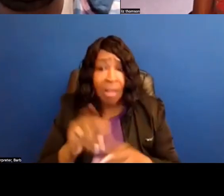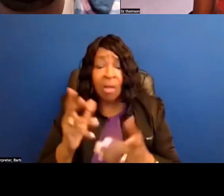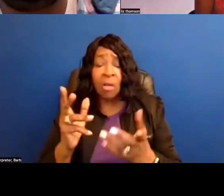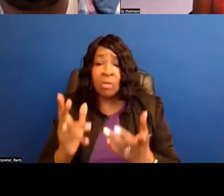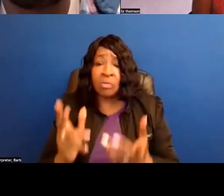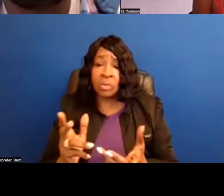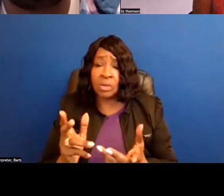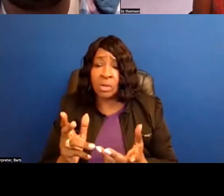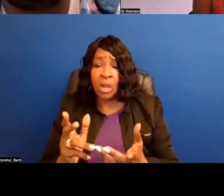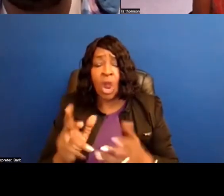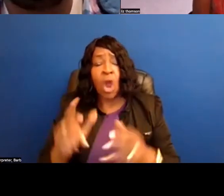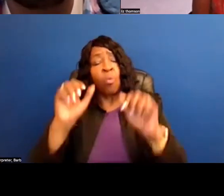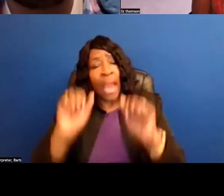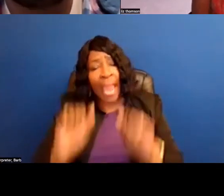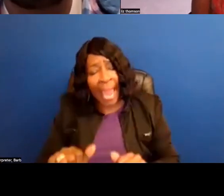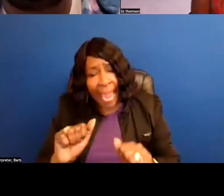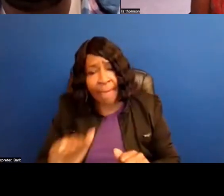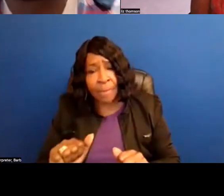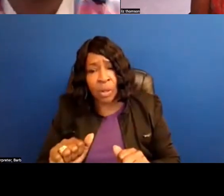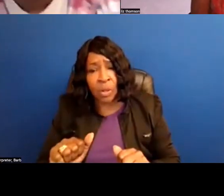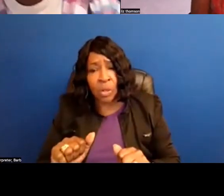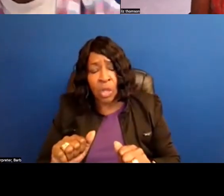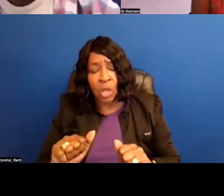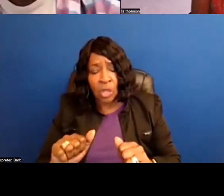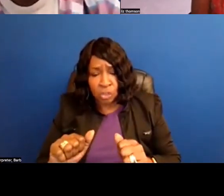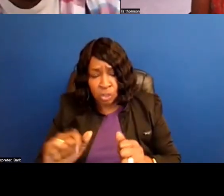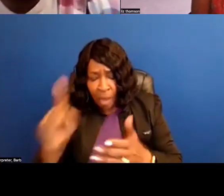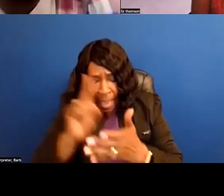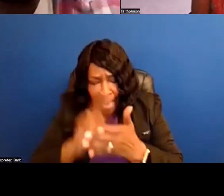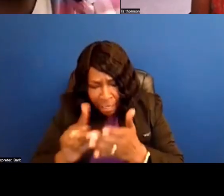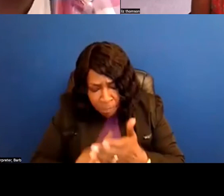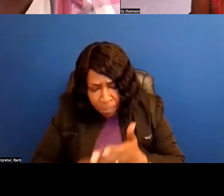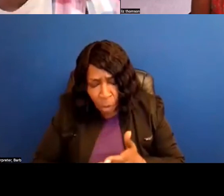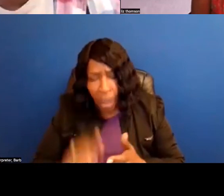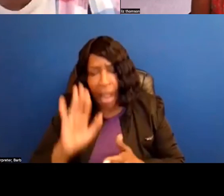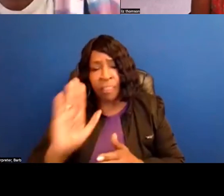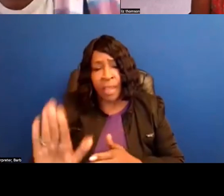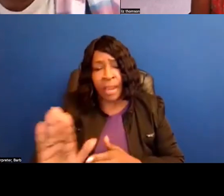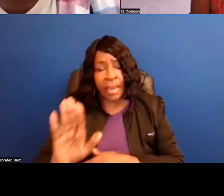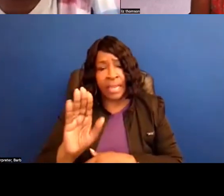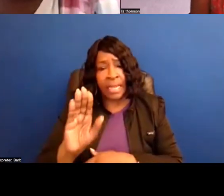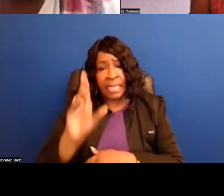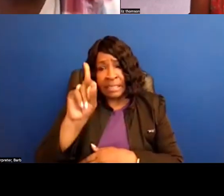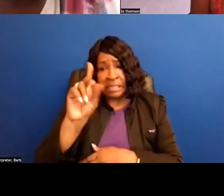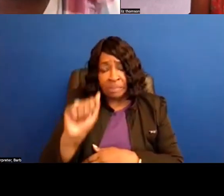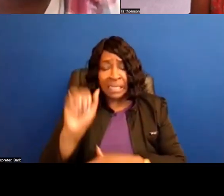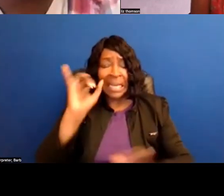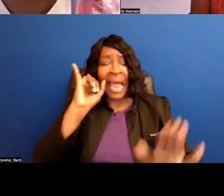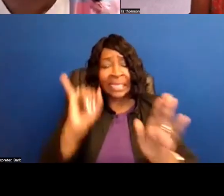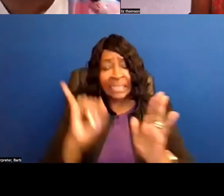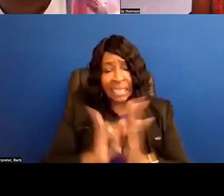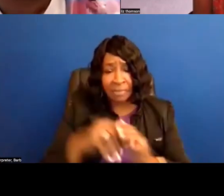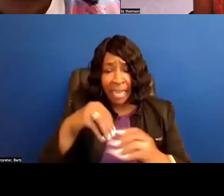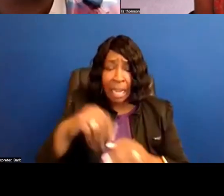were able to explore their disability identity in such a positive way. I feel like if I was asked some of those questions,